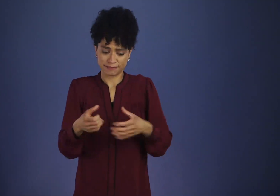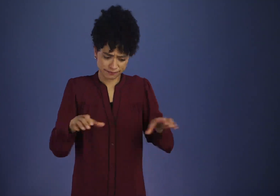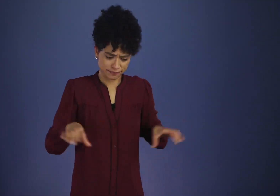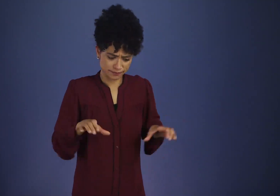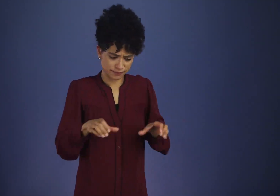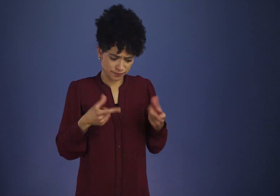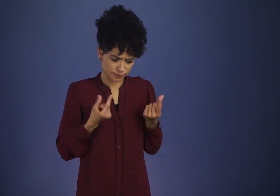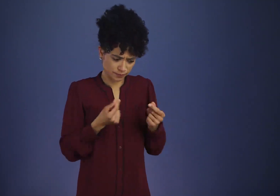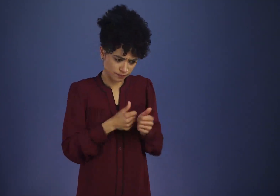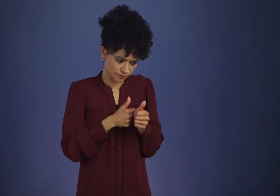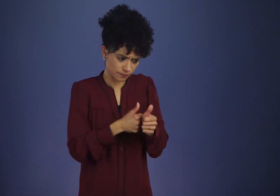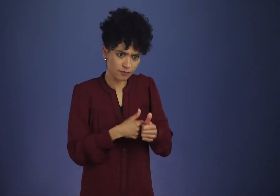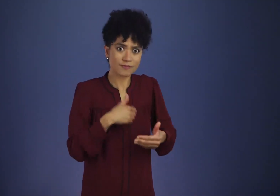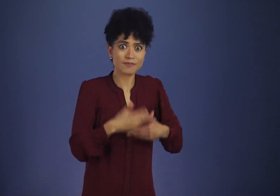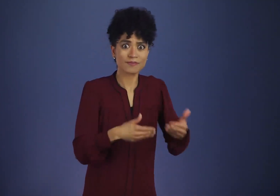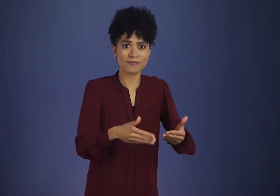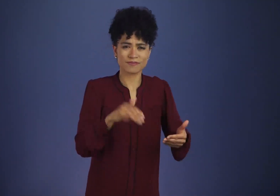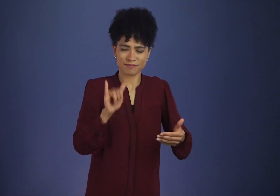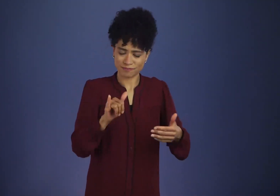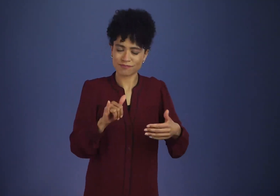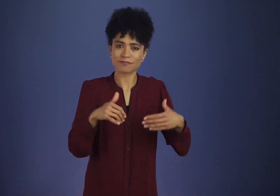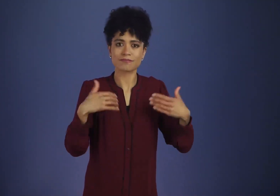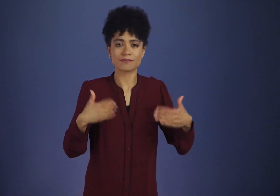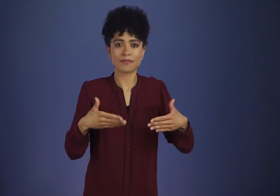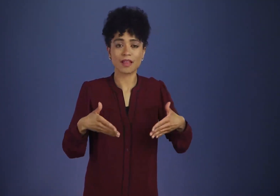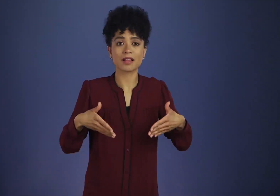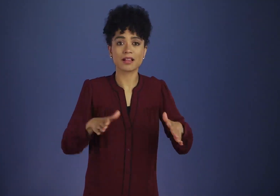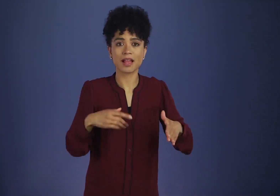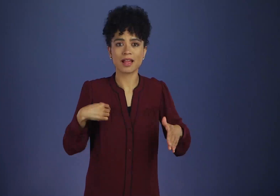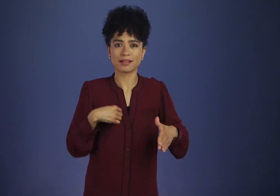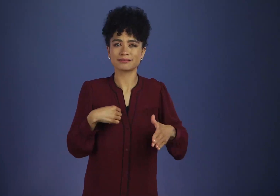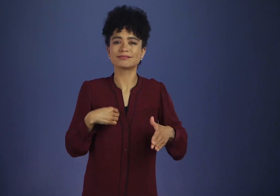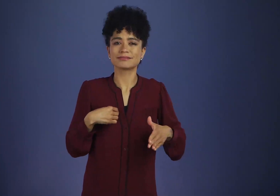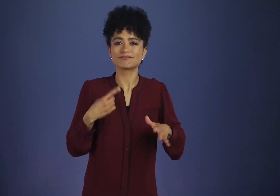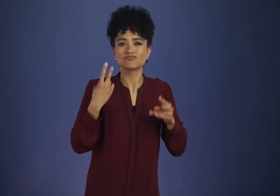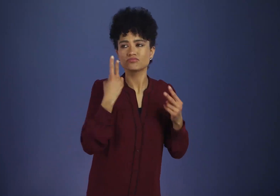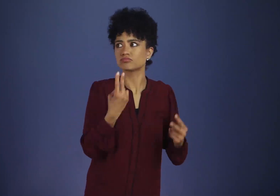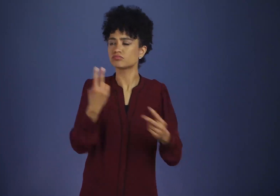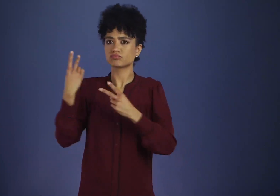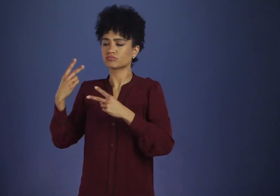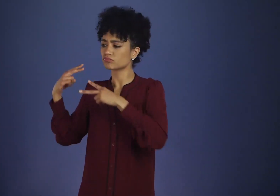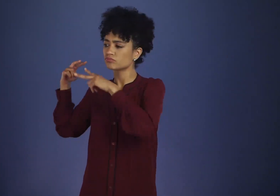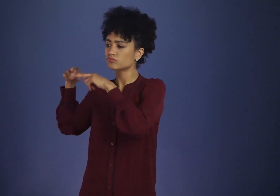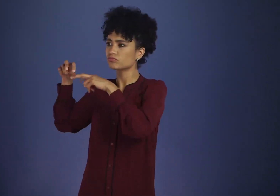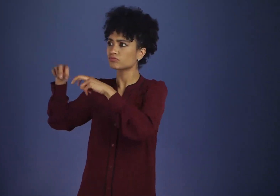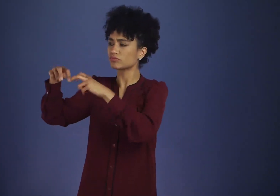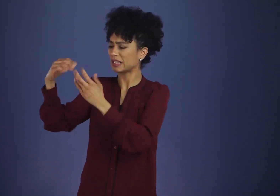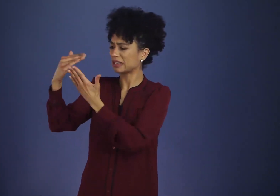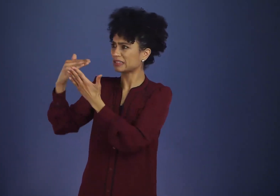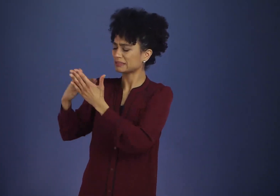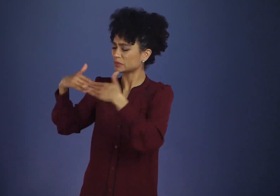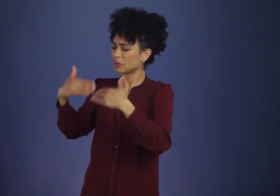By faith and by works we have been able to build upon the lessons of an incredible experience.